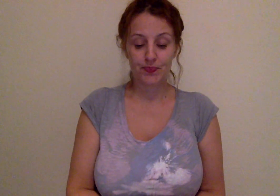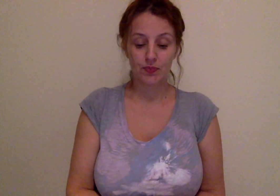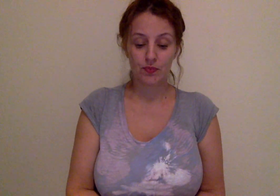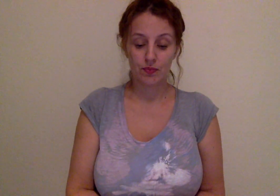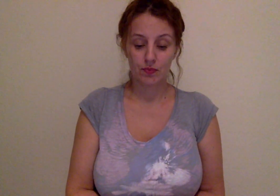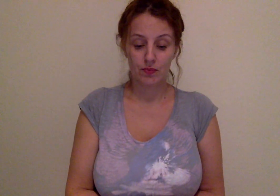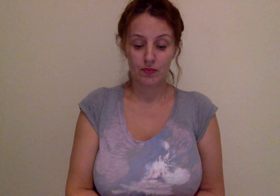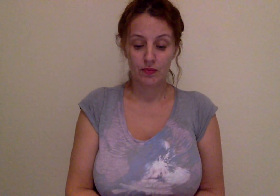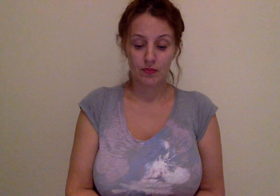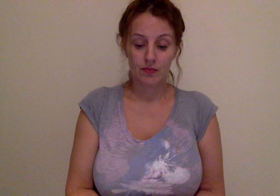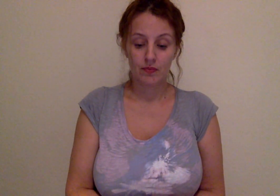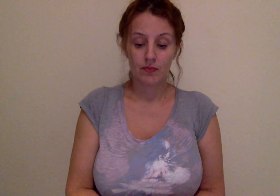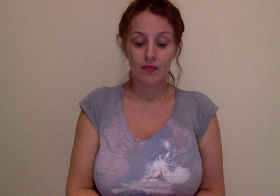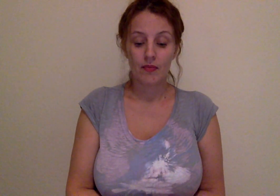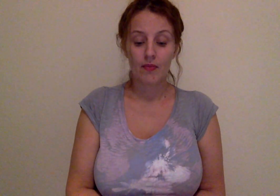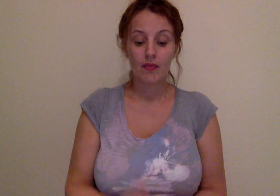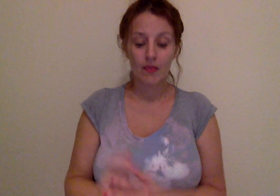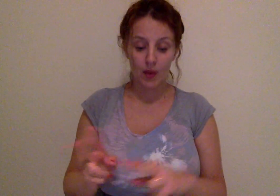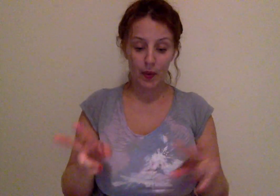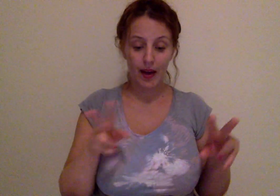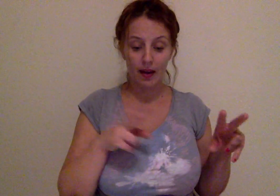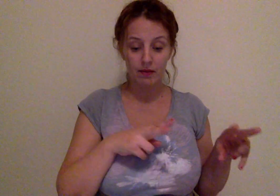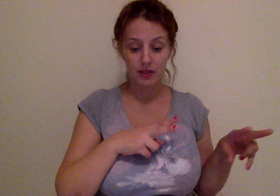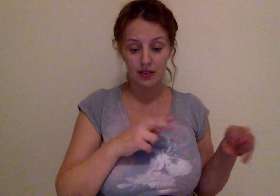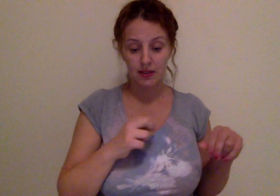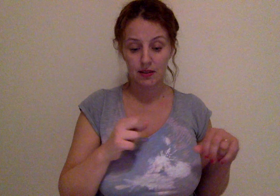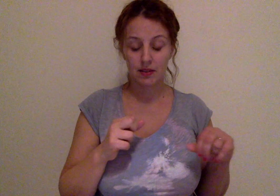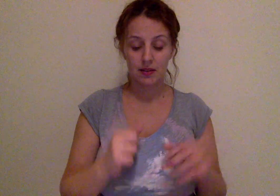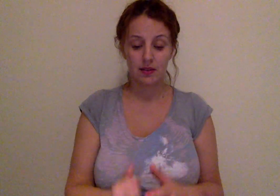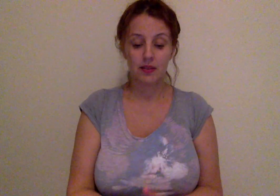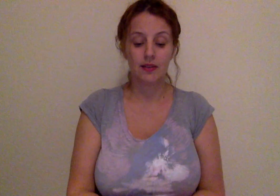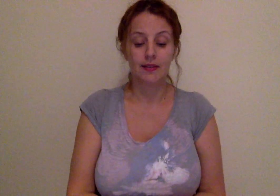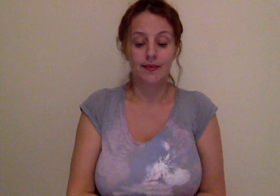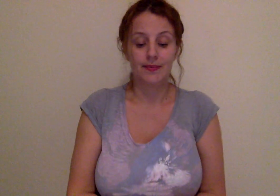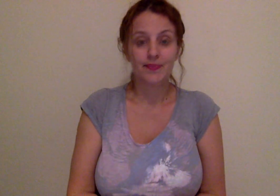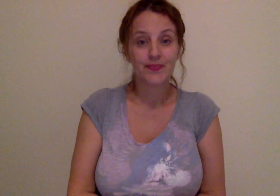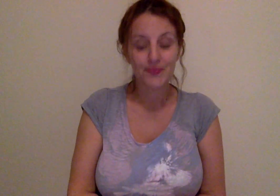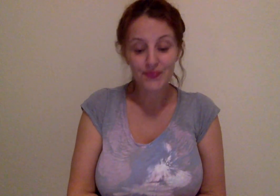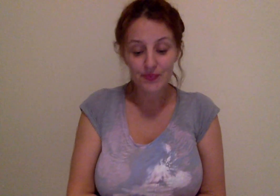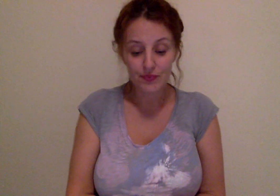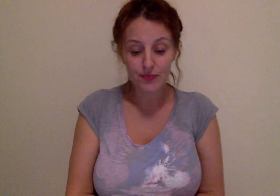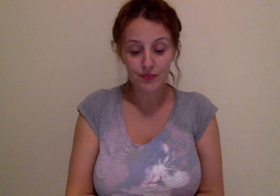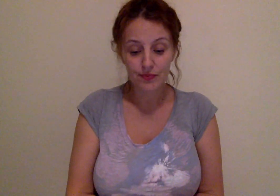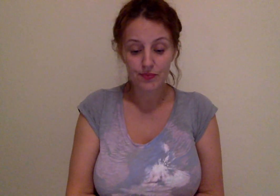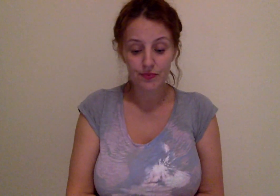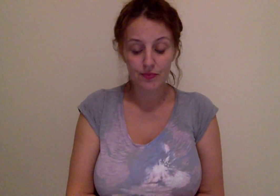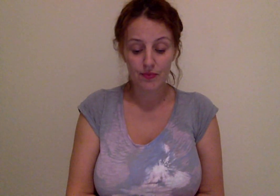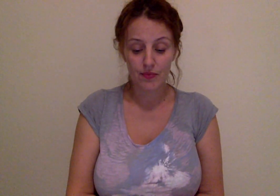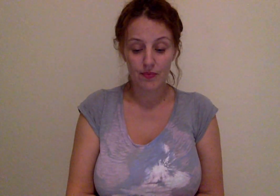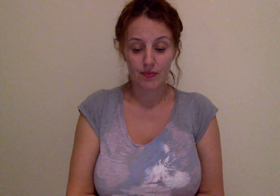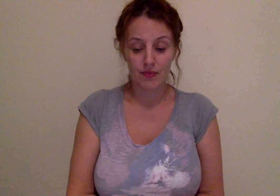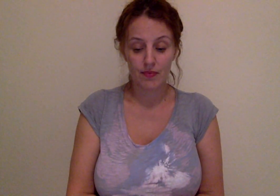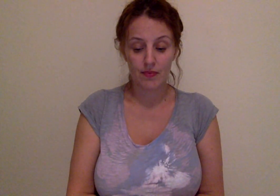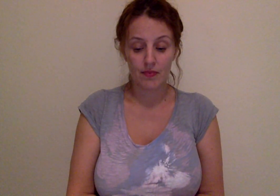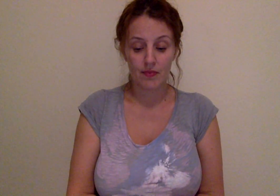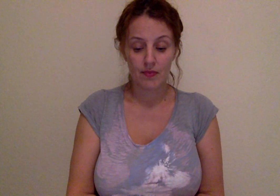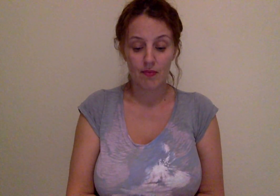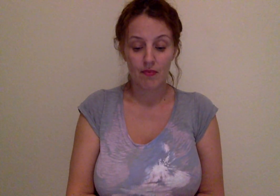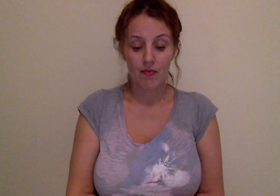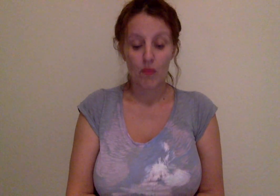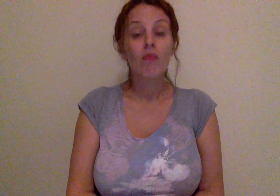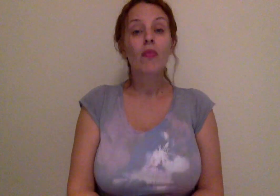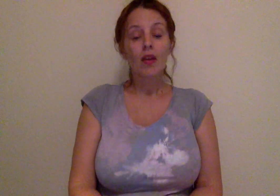Every Friday I meet up with Deaf friends